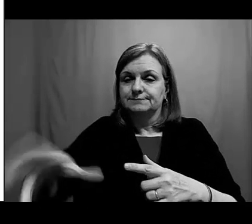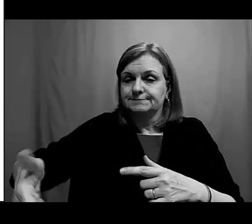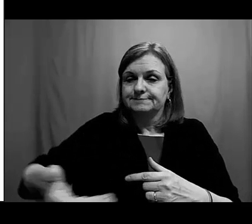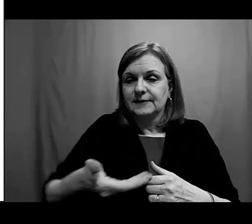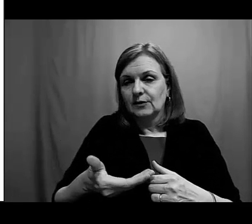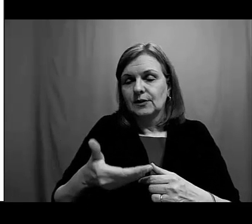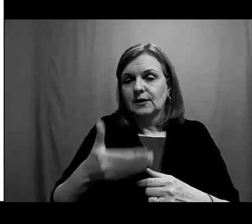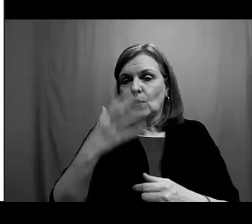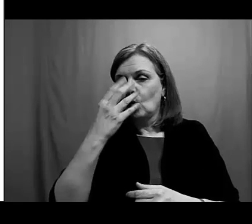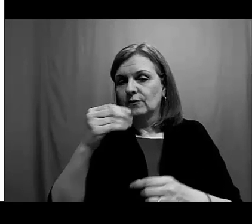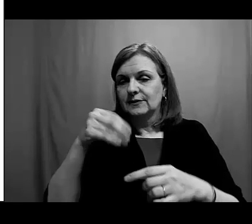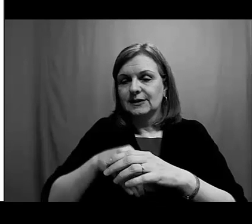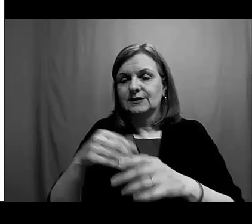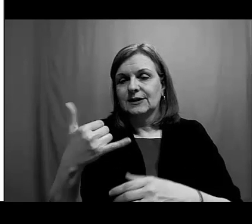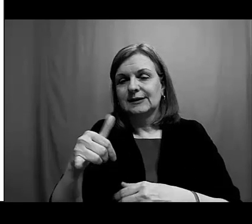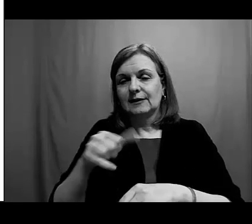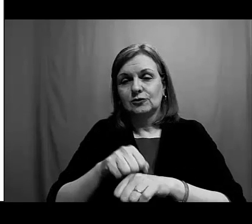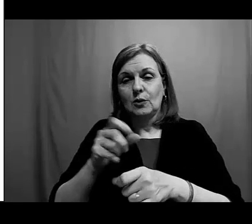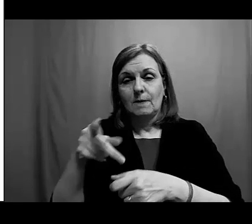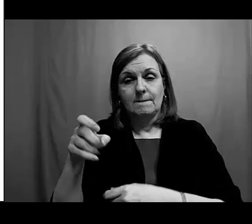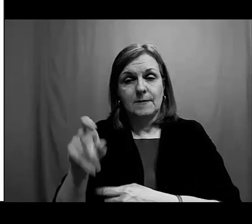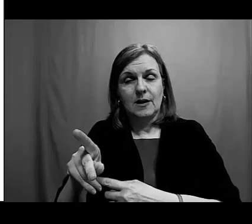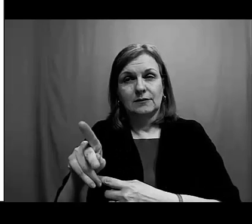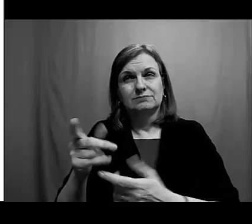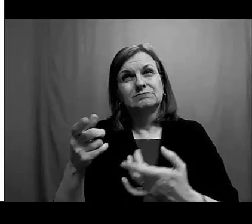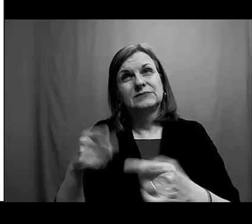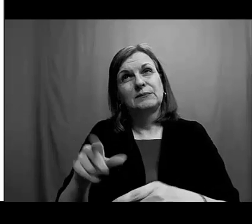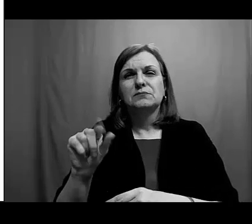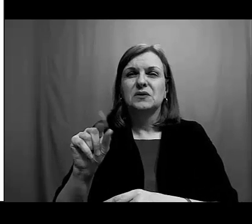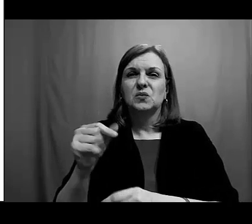wolves into Yellowstone that happened roughly 20 years ago